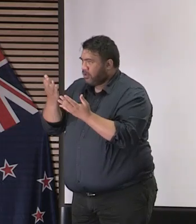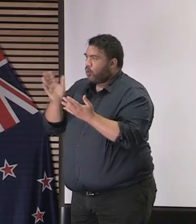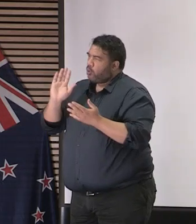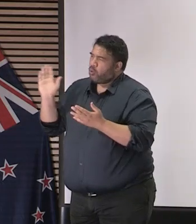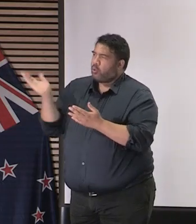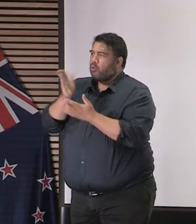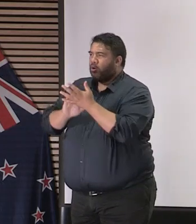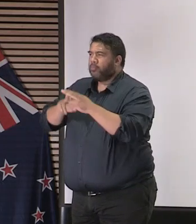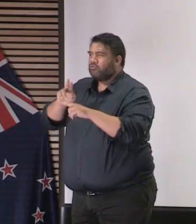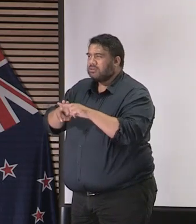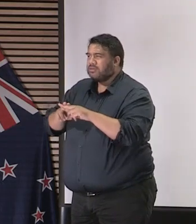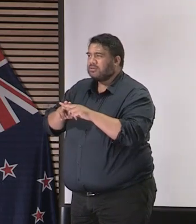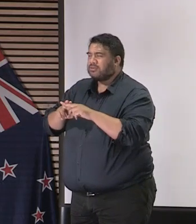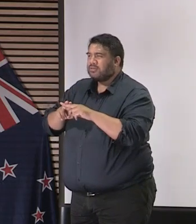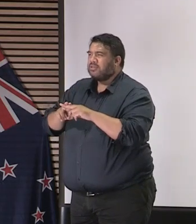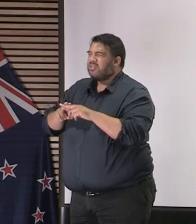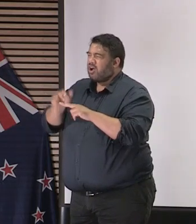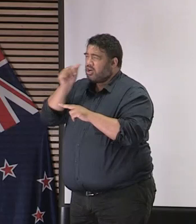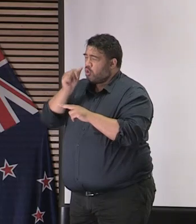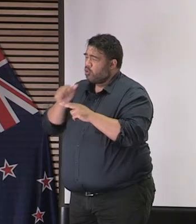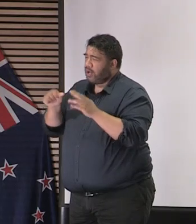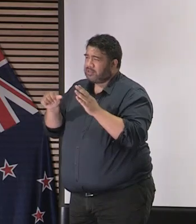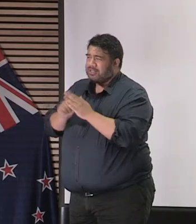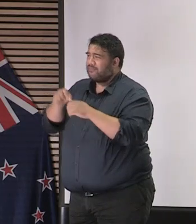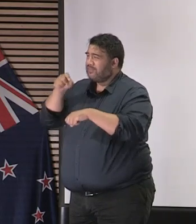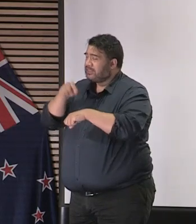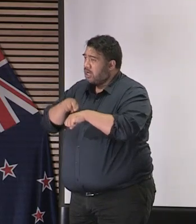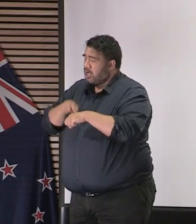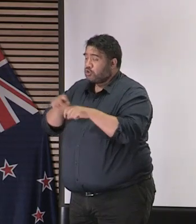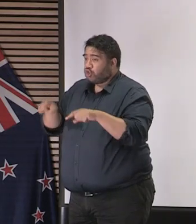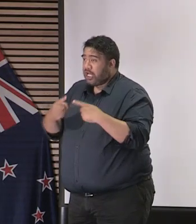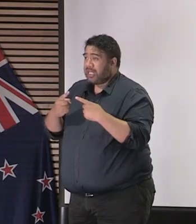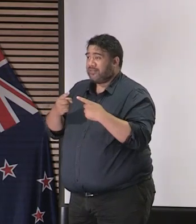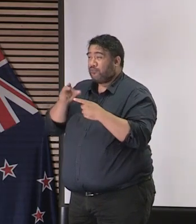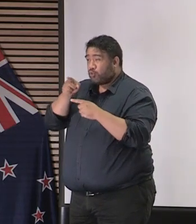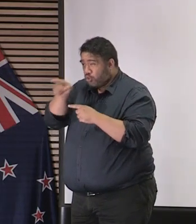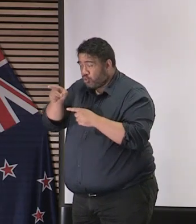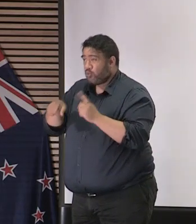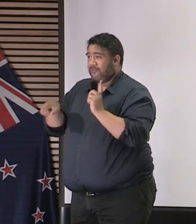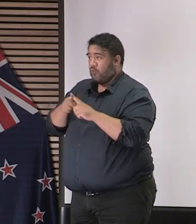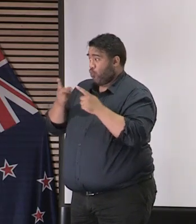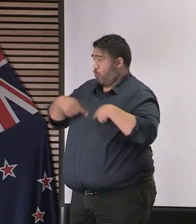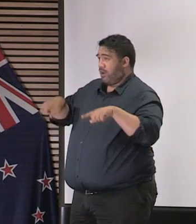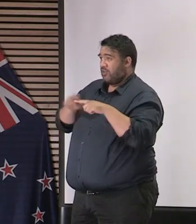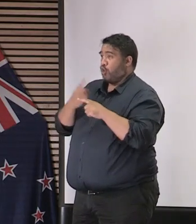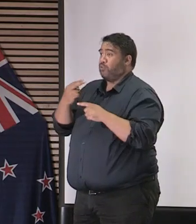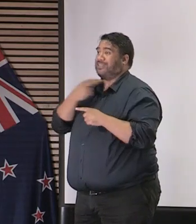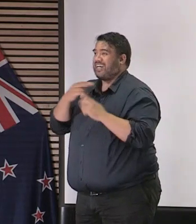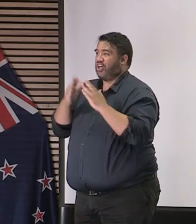I do just - I do want to just take a moment to take my had off to all the parents out there. I know that this is a